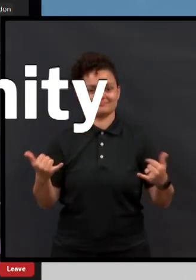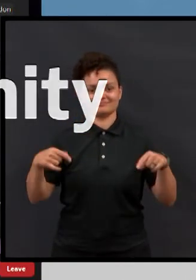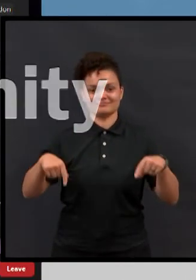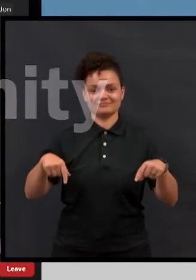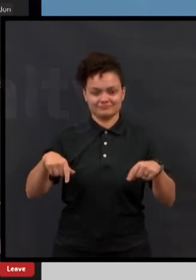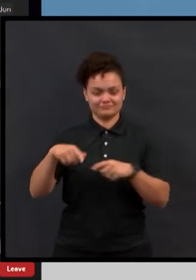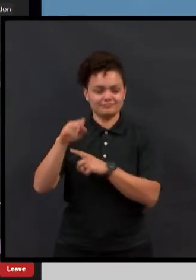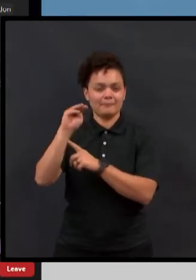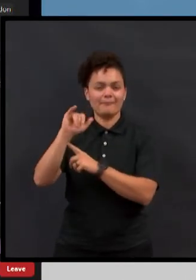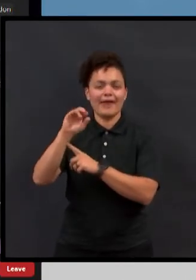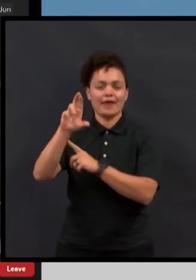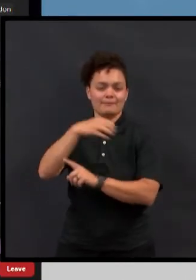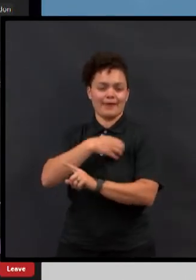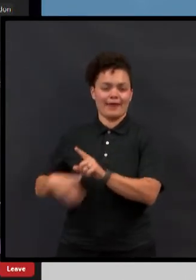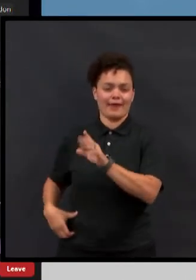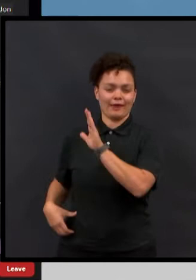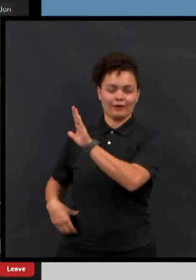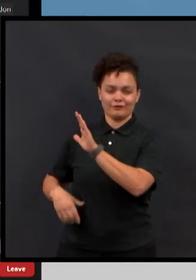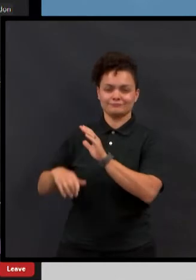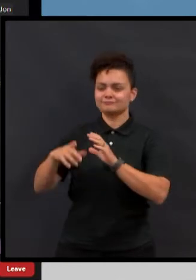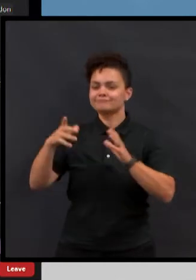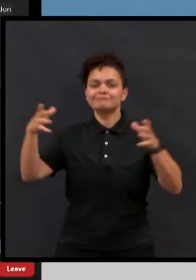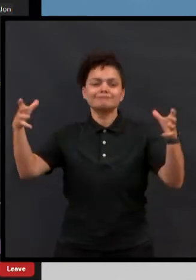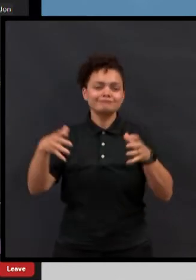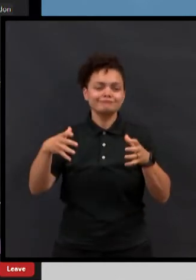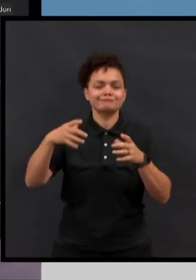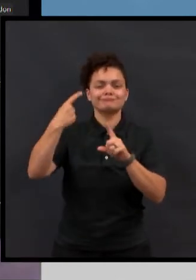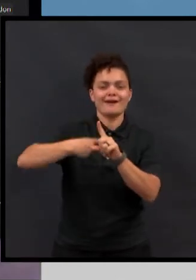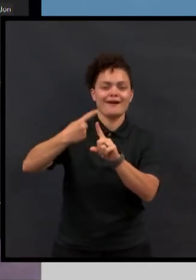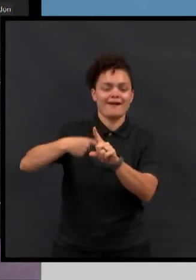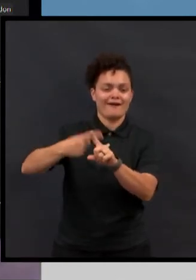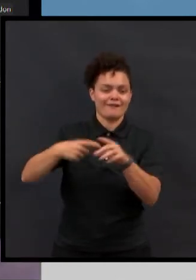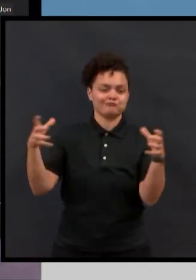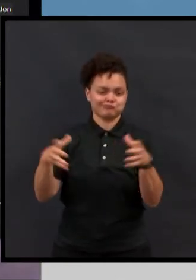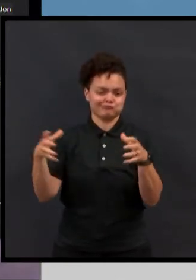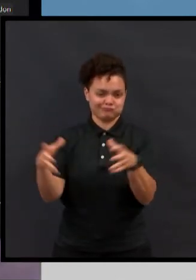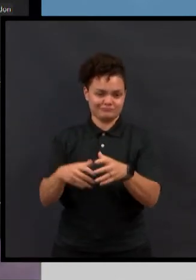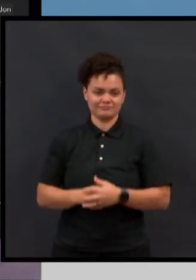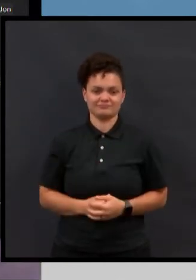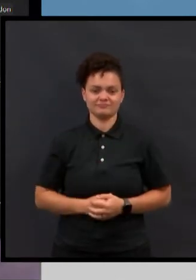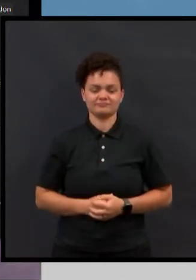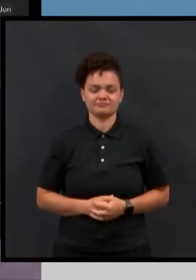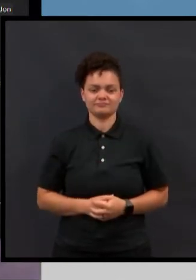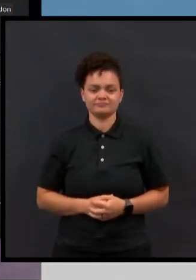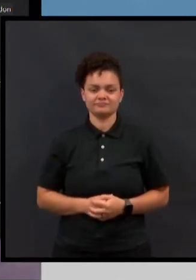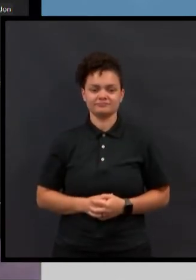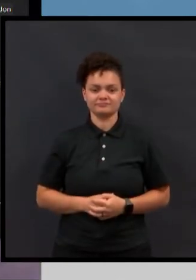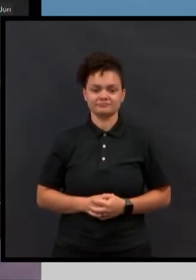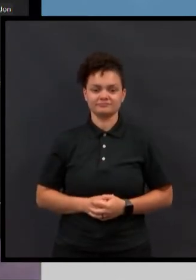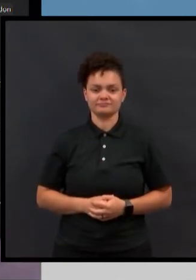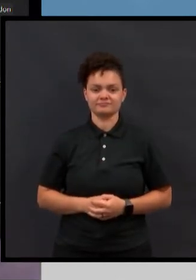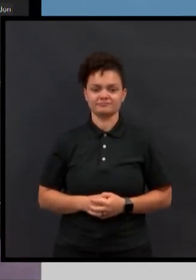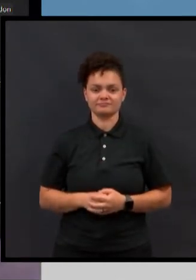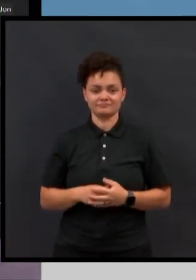for council district 8. so another month has gone by and we are back in full effects to make sure